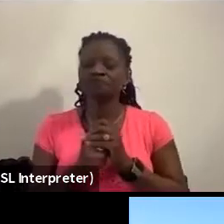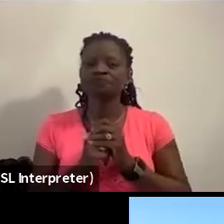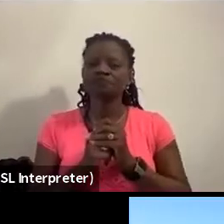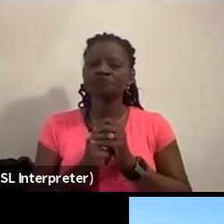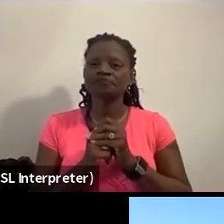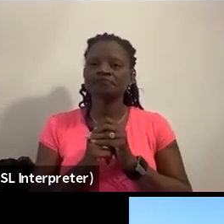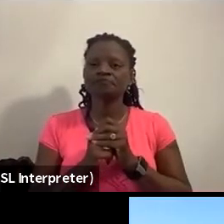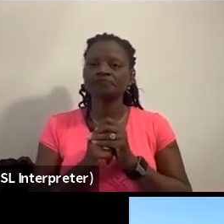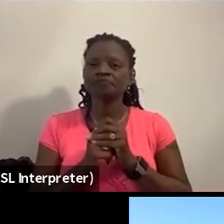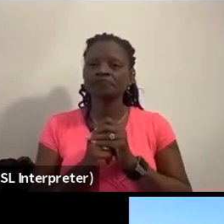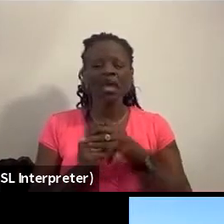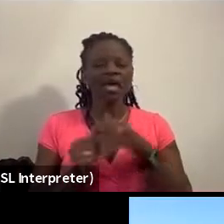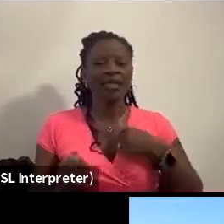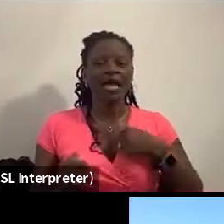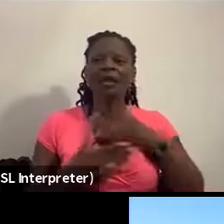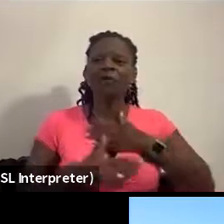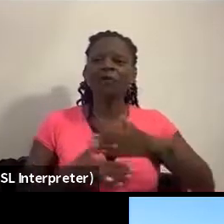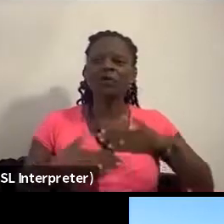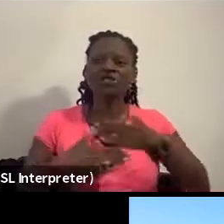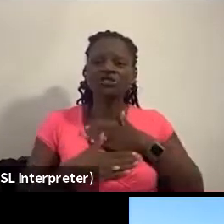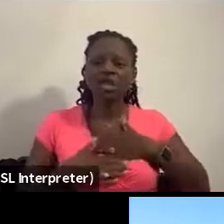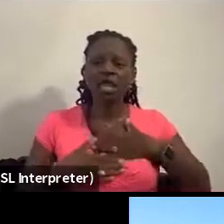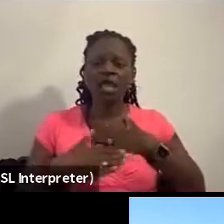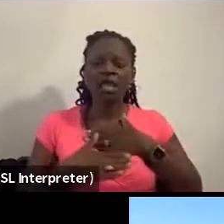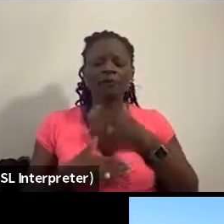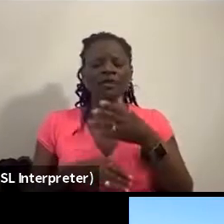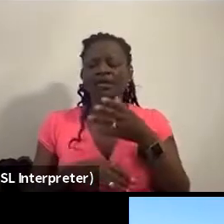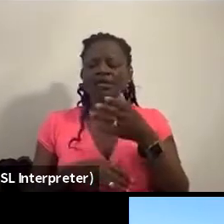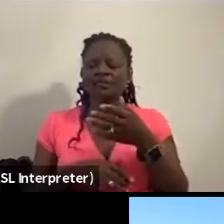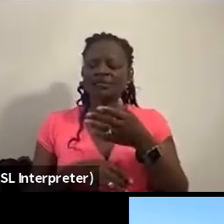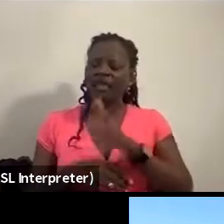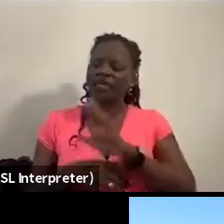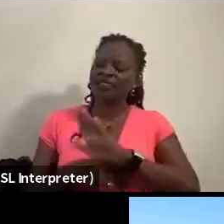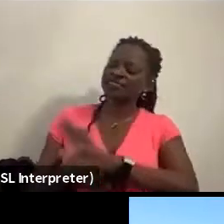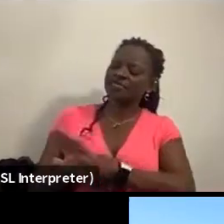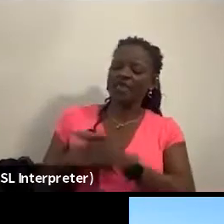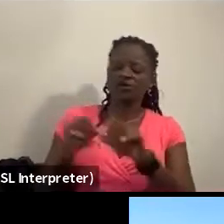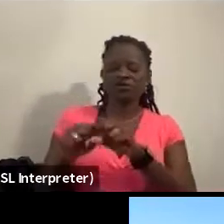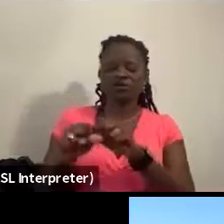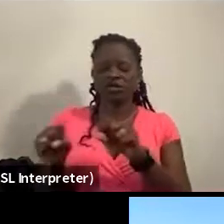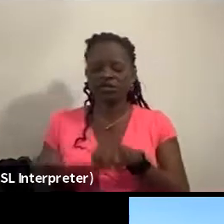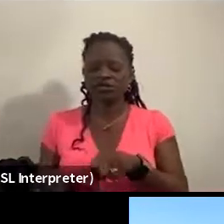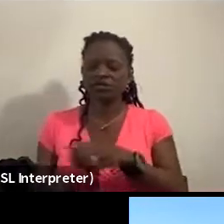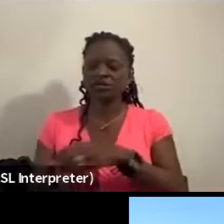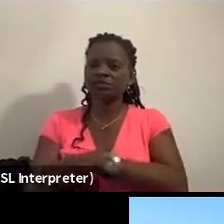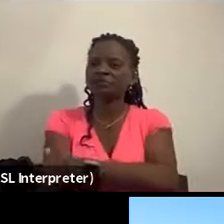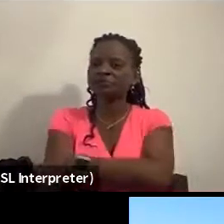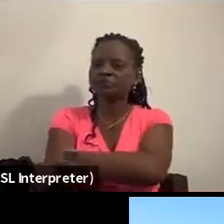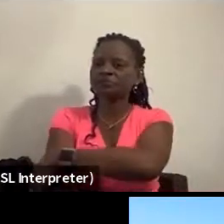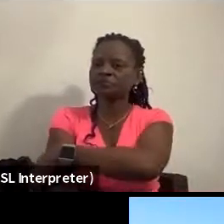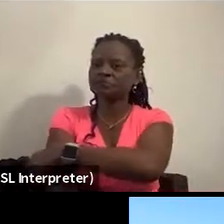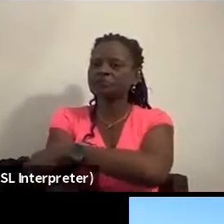VA's system or the vaccine adverse events reporting system that the CDC and the FDA